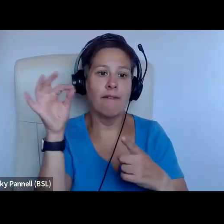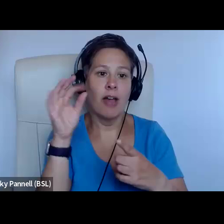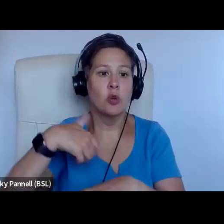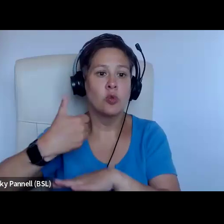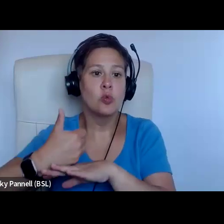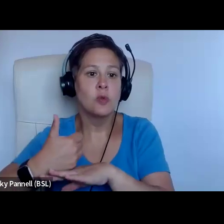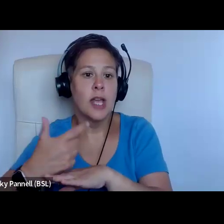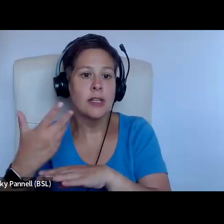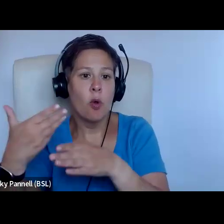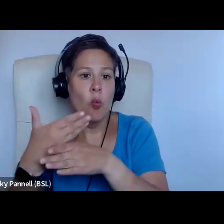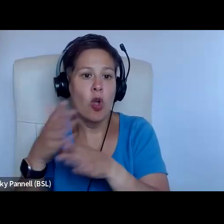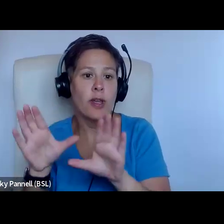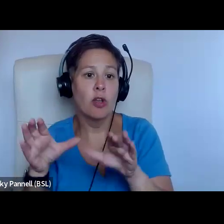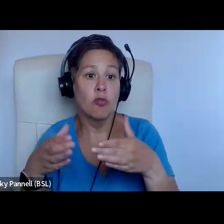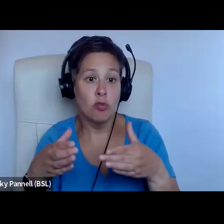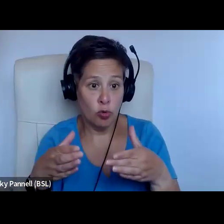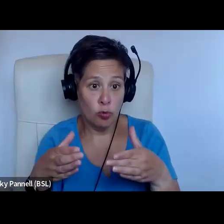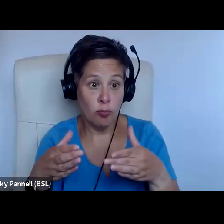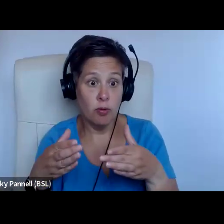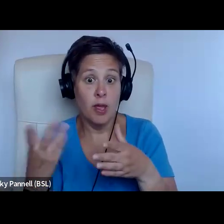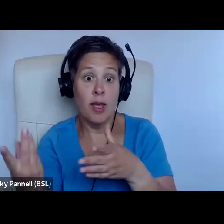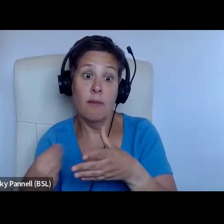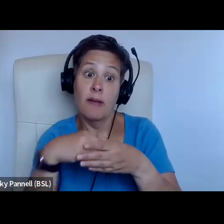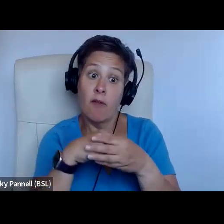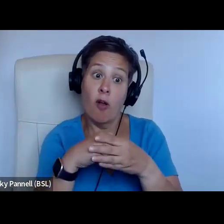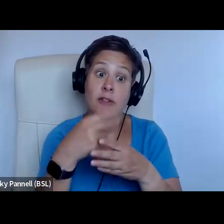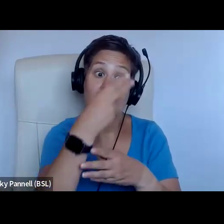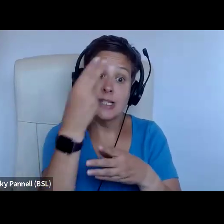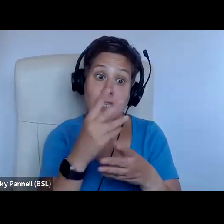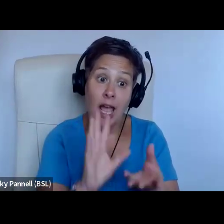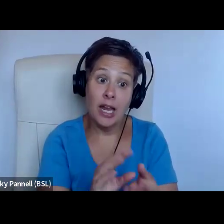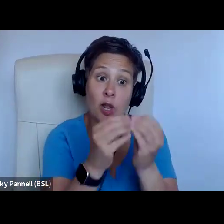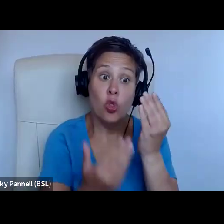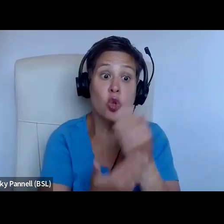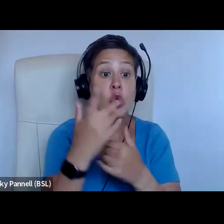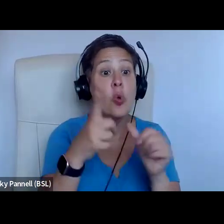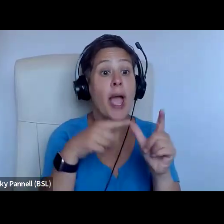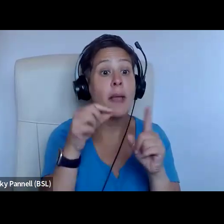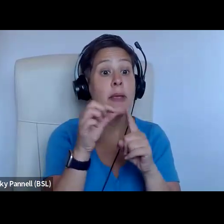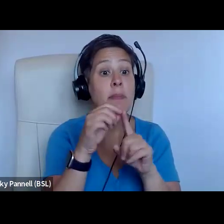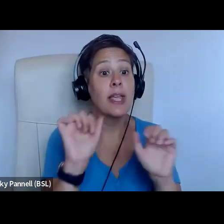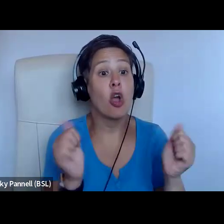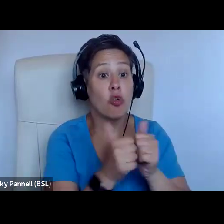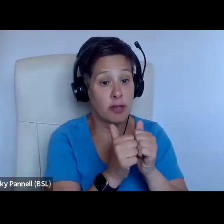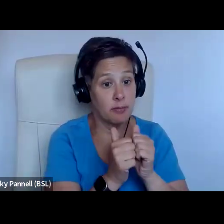student perspectives that would inform the interventions and strategies created to support